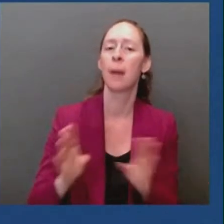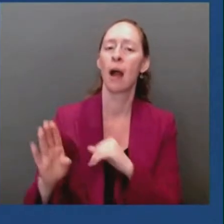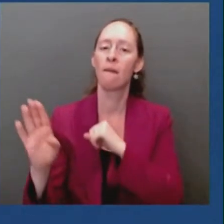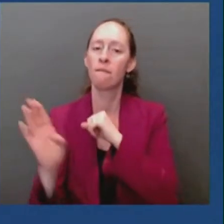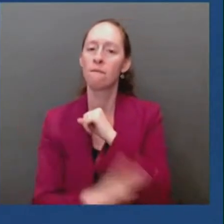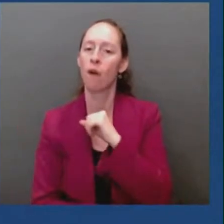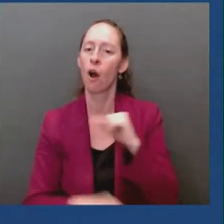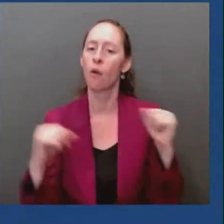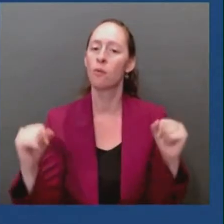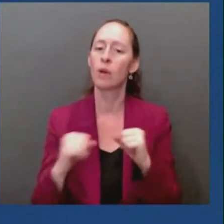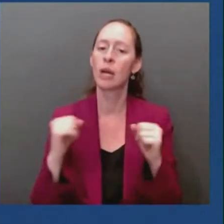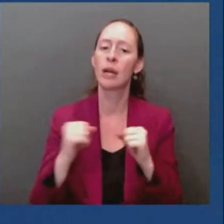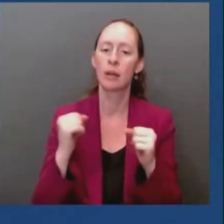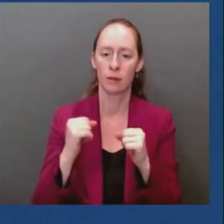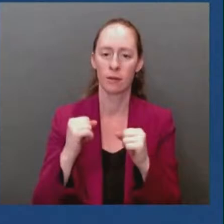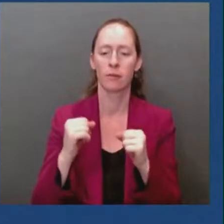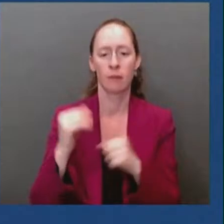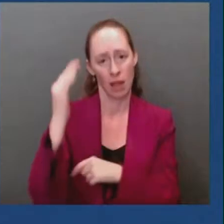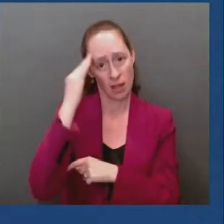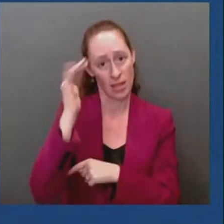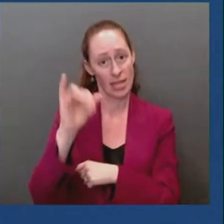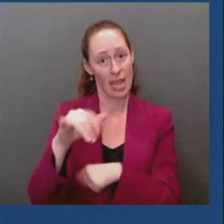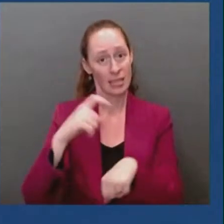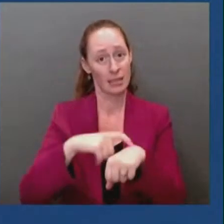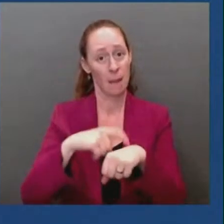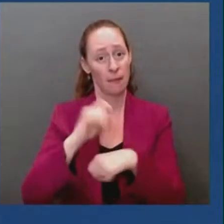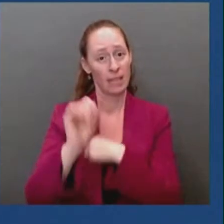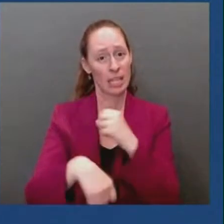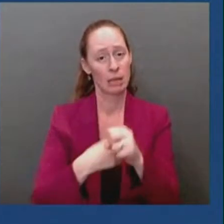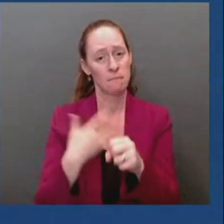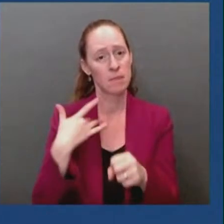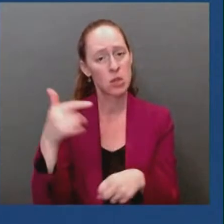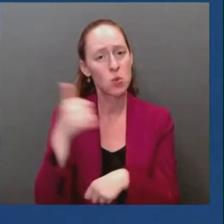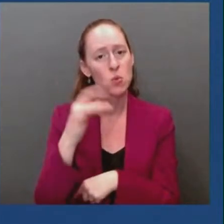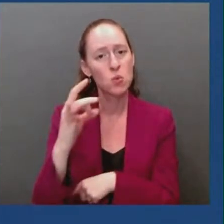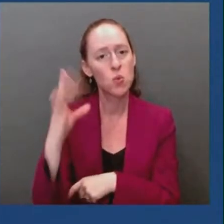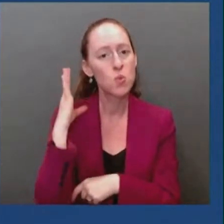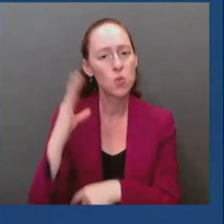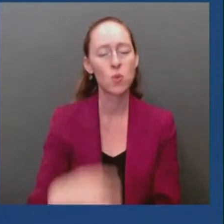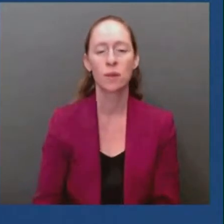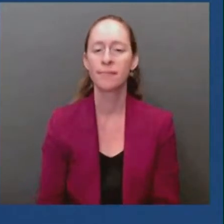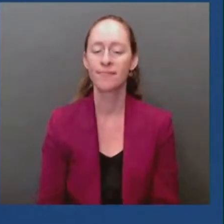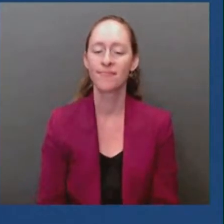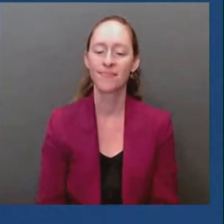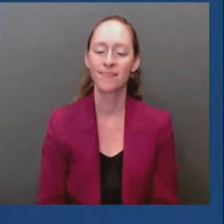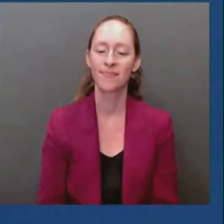WINTER AND DO WHAT WE CAN TO GET OUR HEALTHCARE SYSTEM TO WHAT COULD BE A DIFFICULT FALL AND WINTER AHEAD.